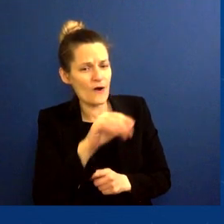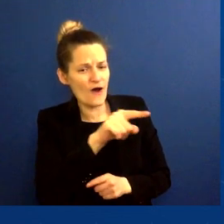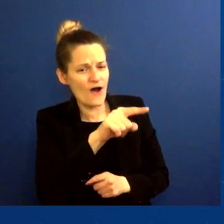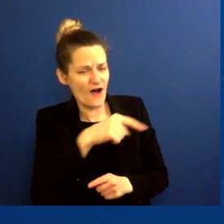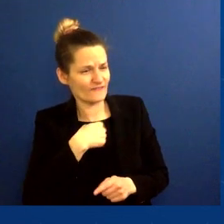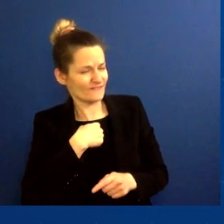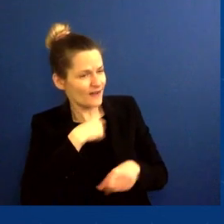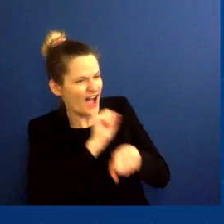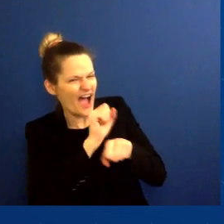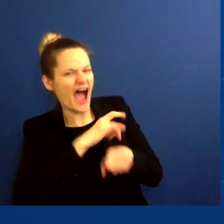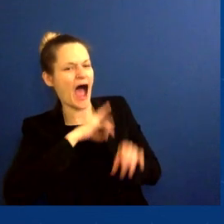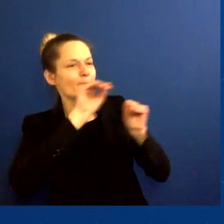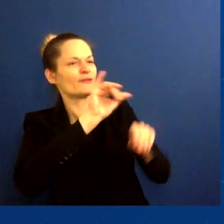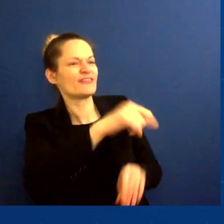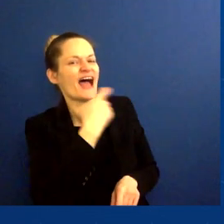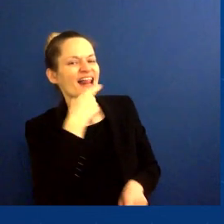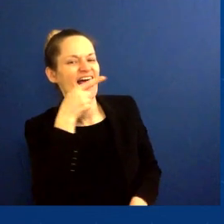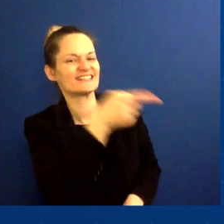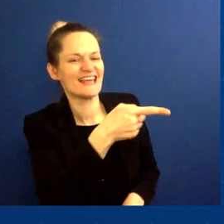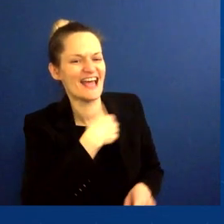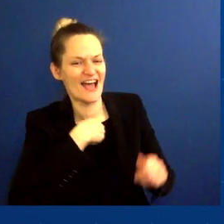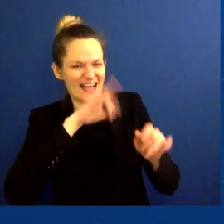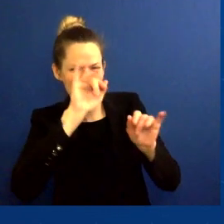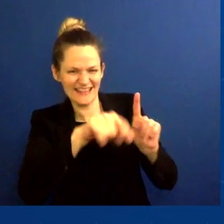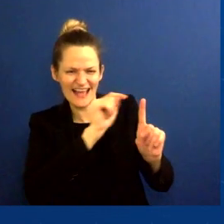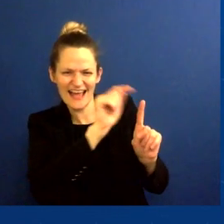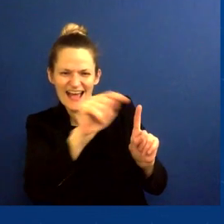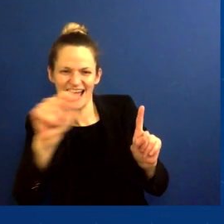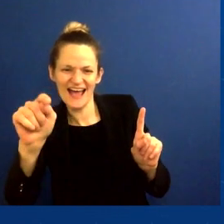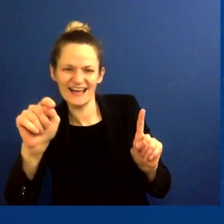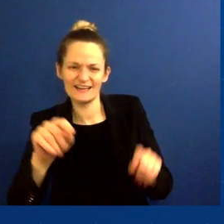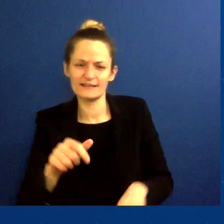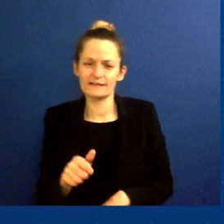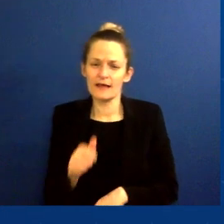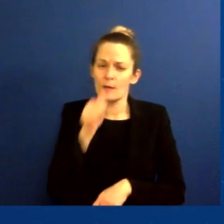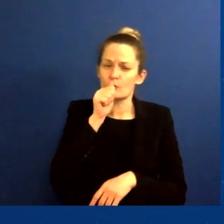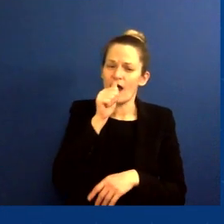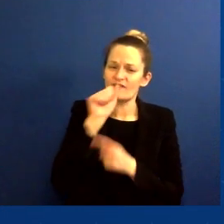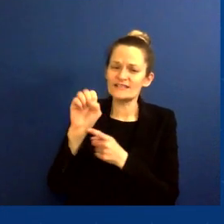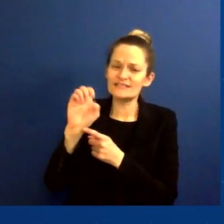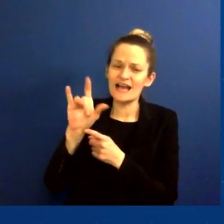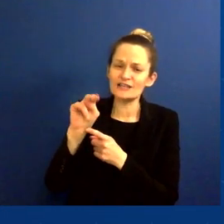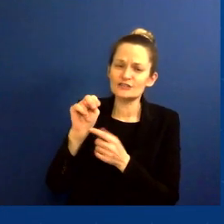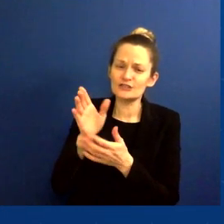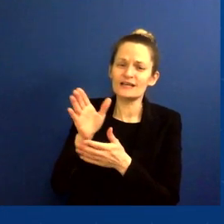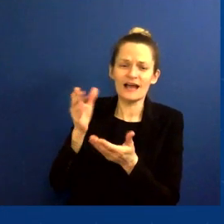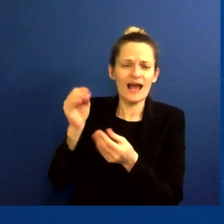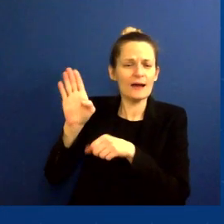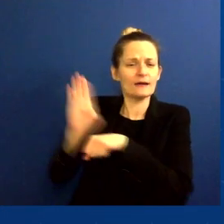Private sector developers and contractors use project labor agreements because they want their projects